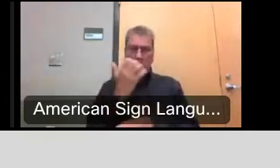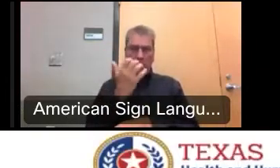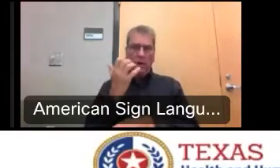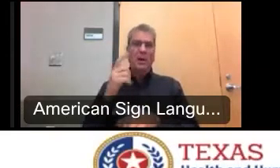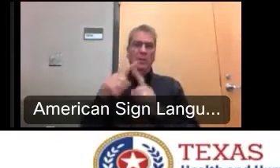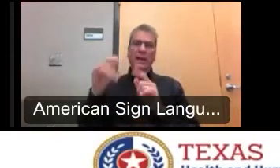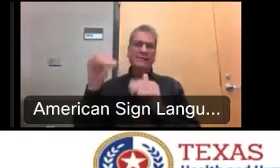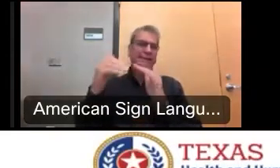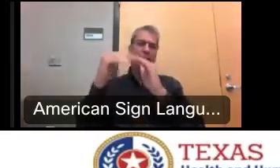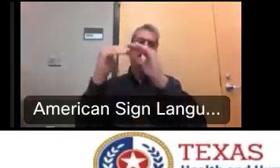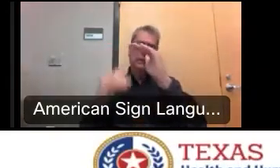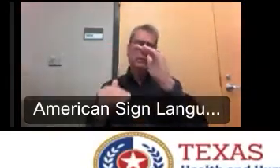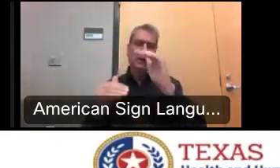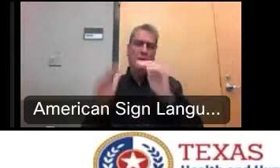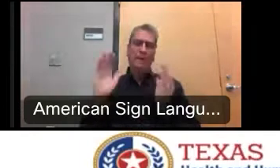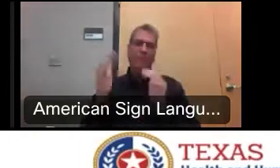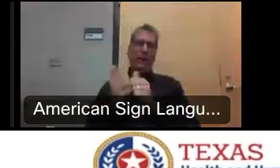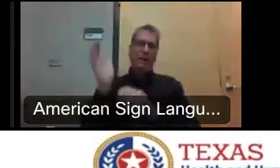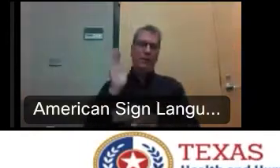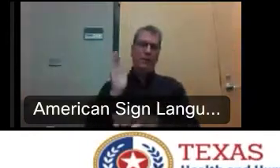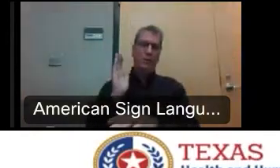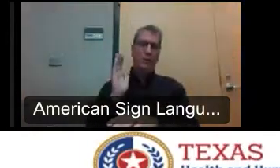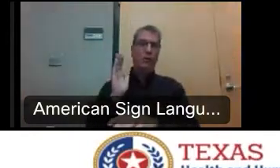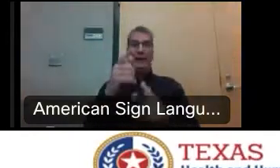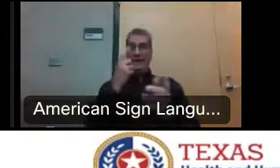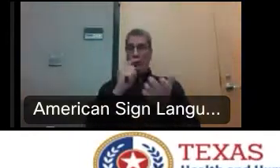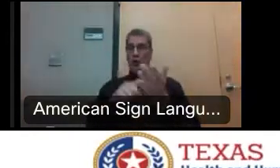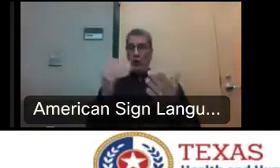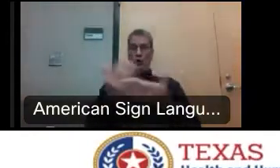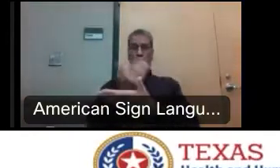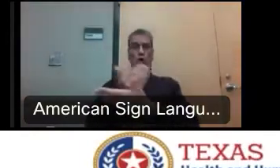peaks that it was before. So here's our new cases. And I'll show you this you can see